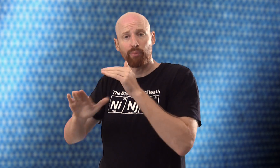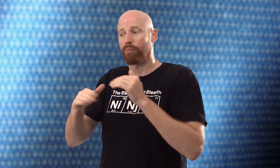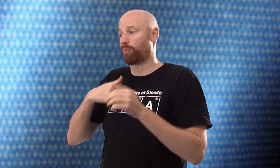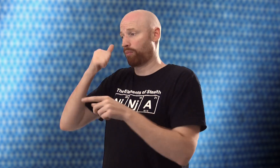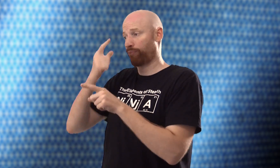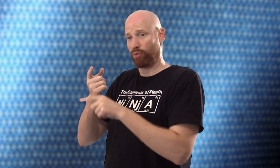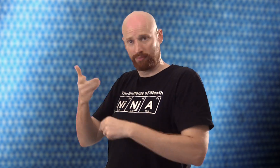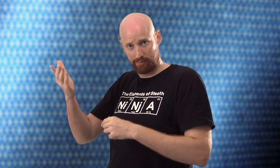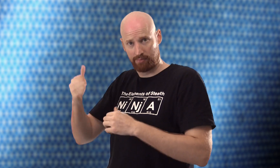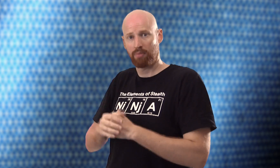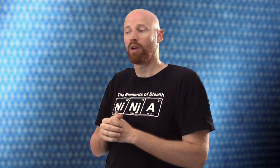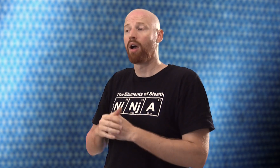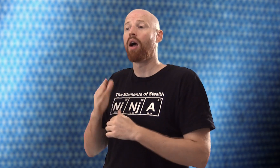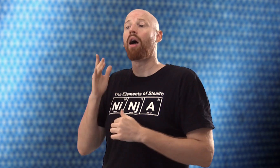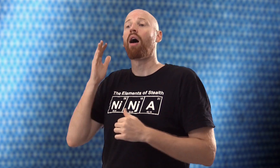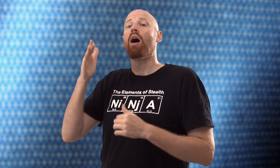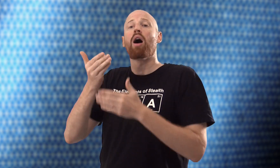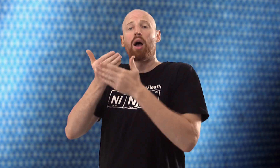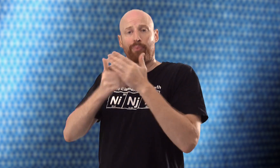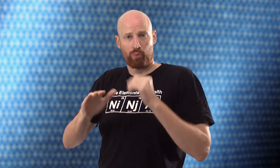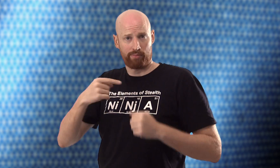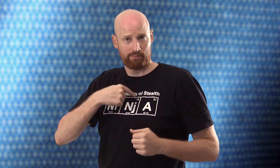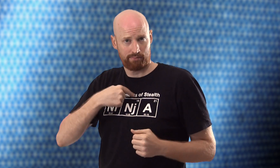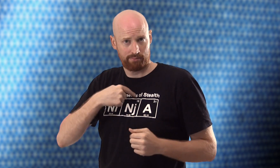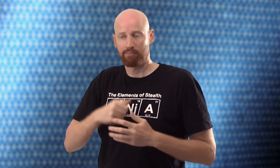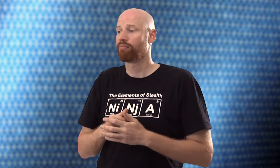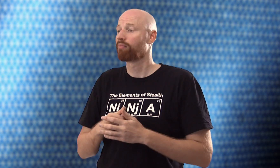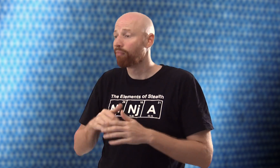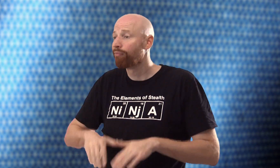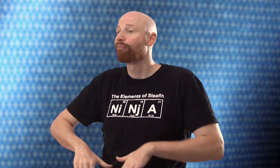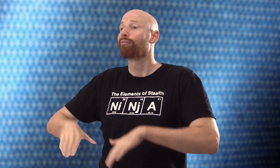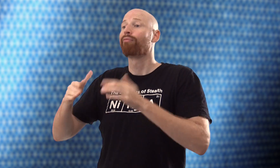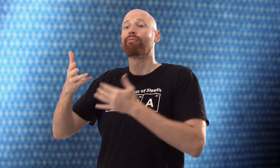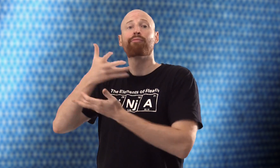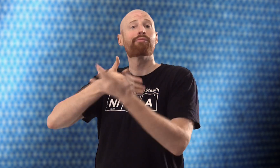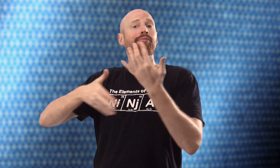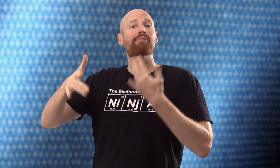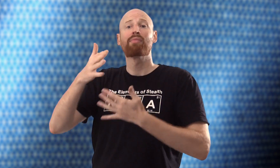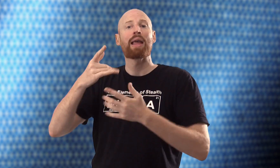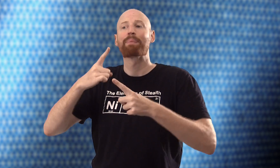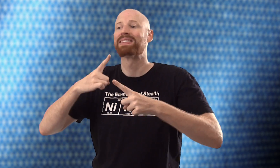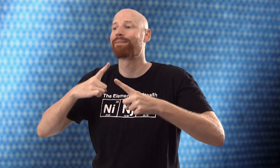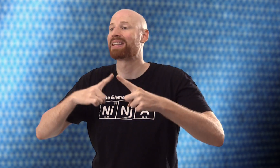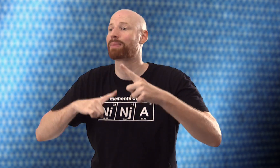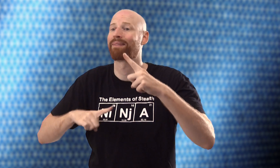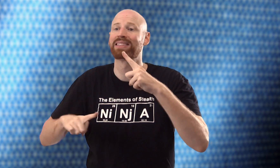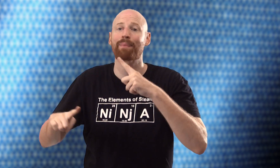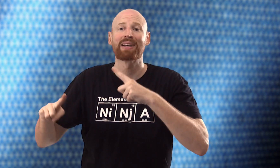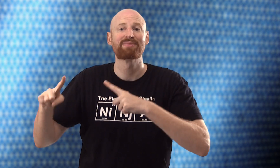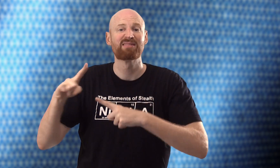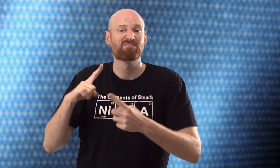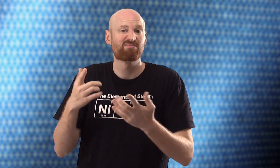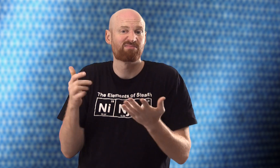my brother was born. Later down the road I came along. As I grew up socializing with my family, we were